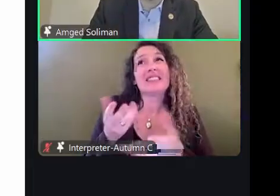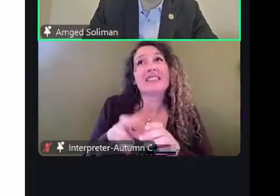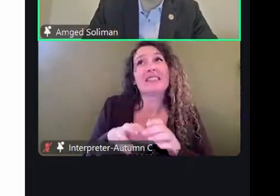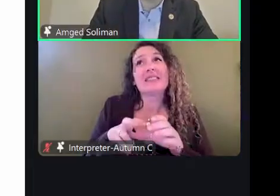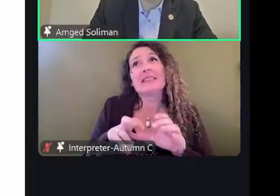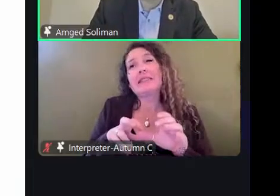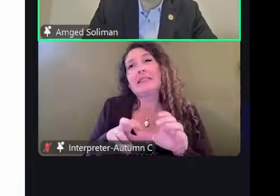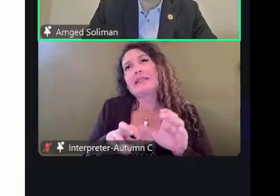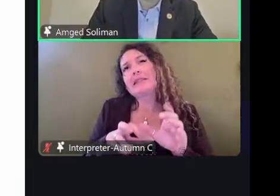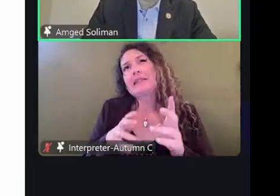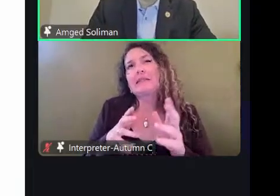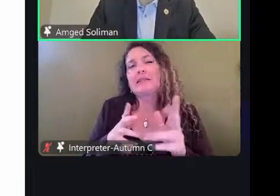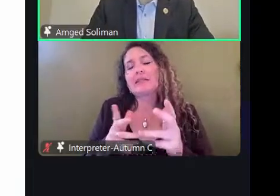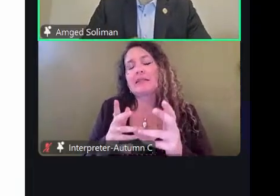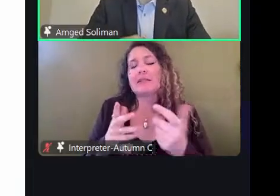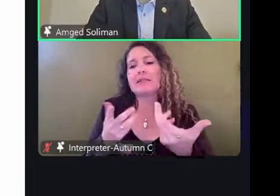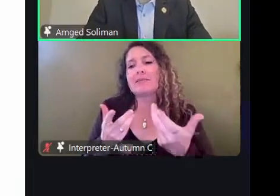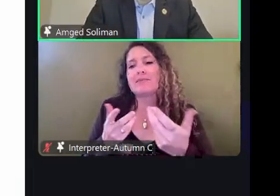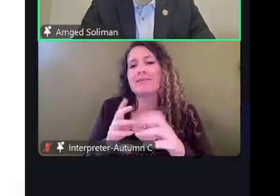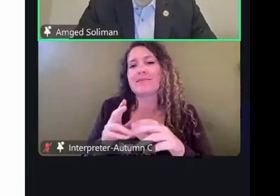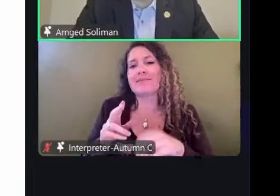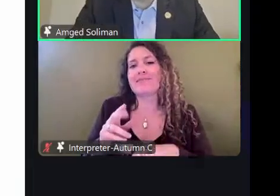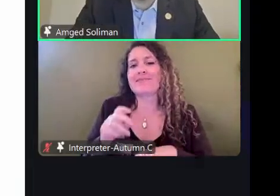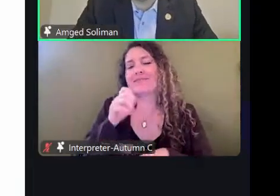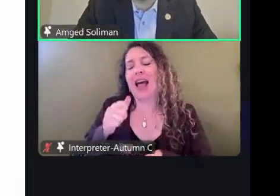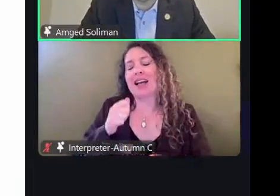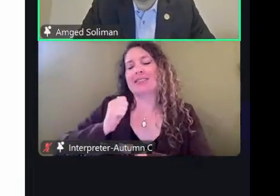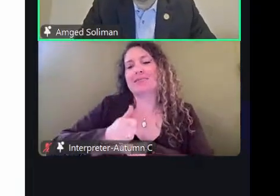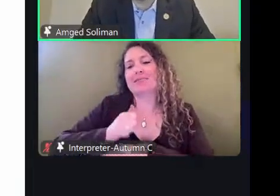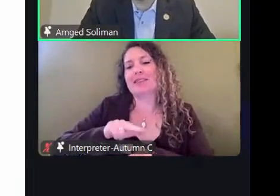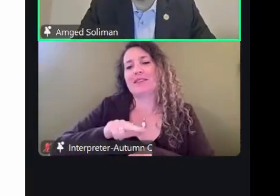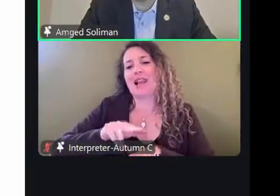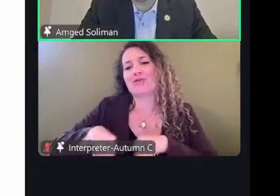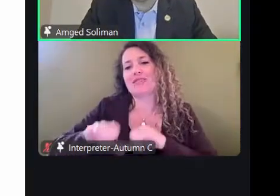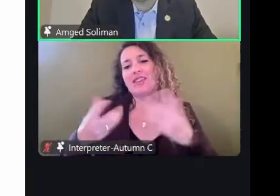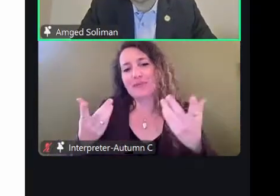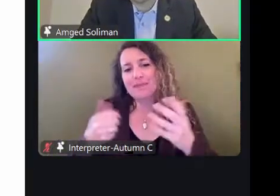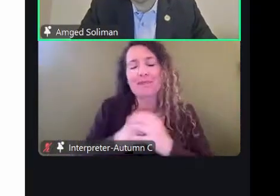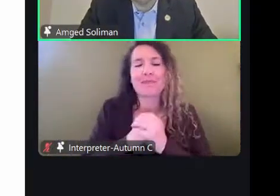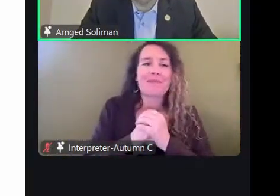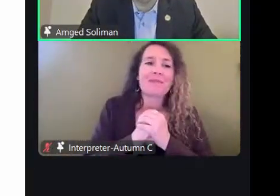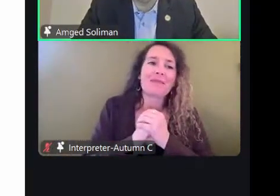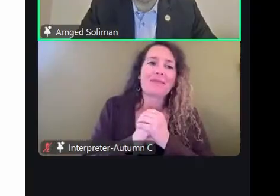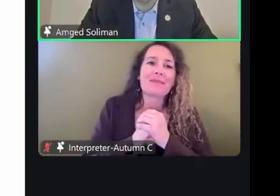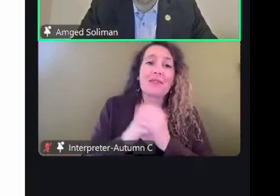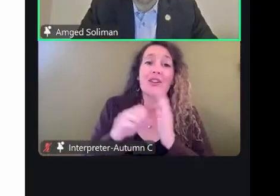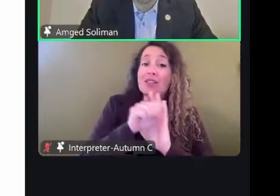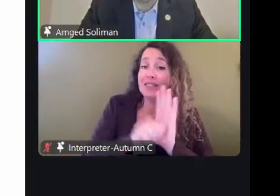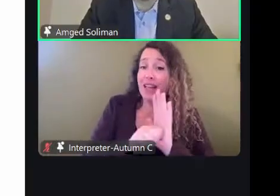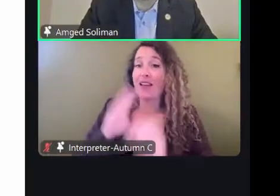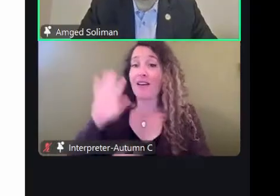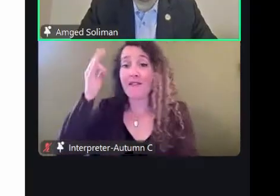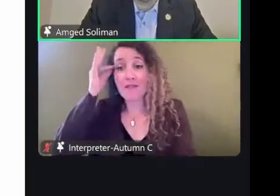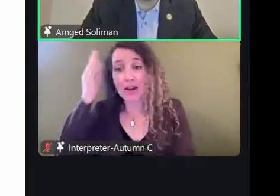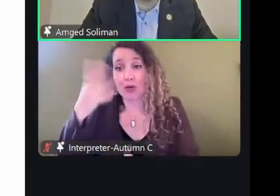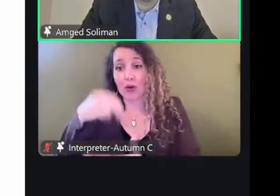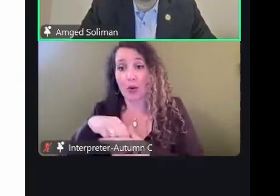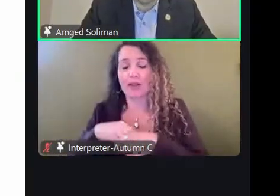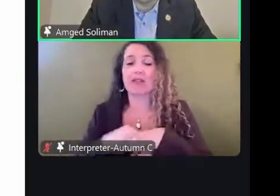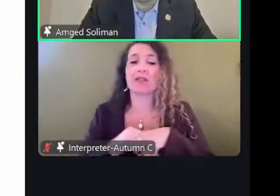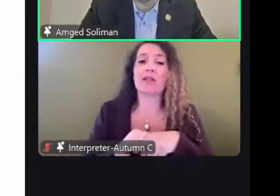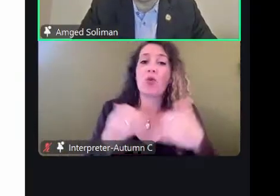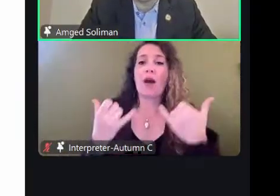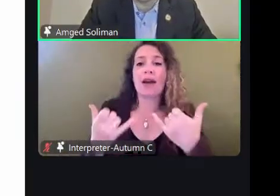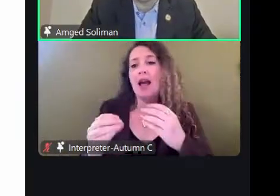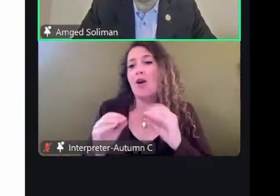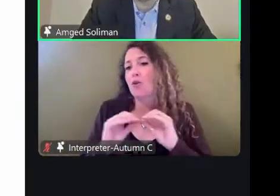for that. And then there's the state and federal components. Uh currently there's no very specific